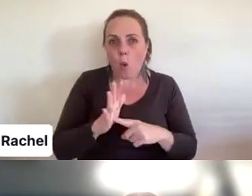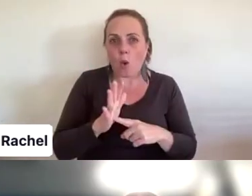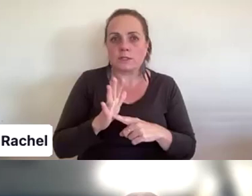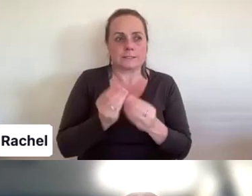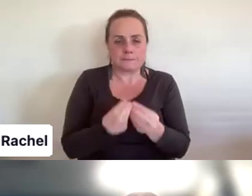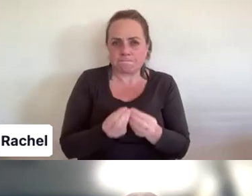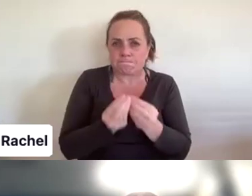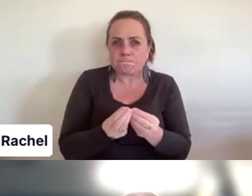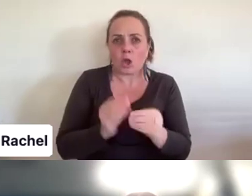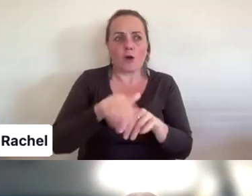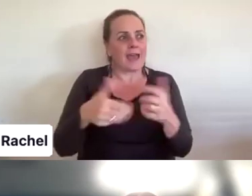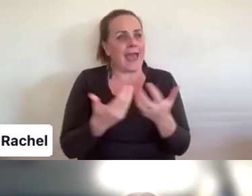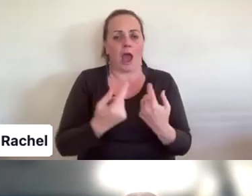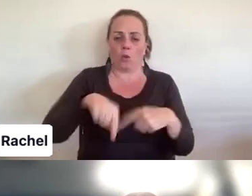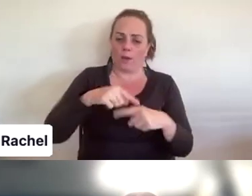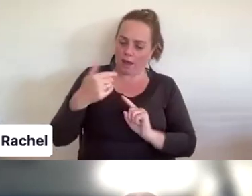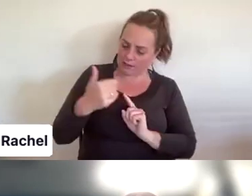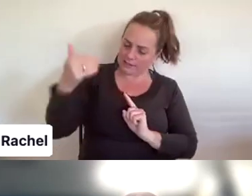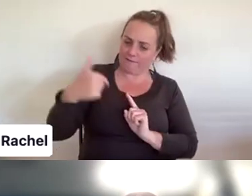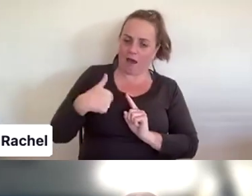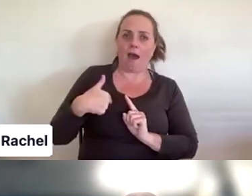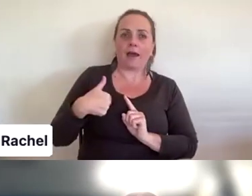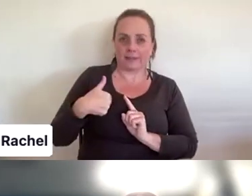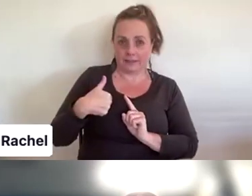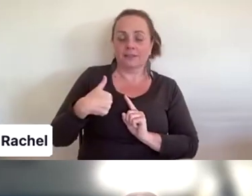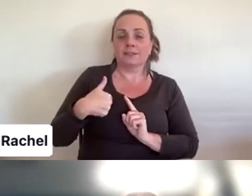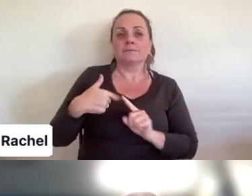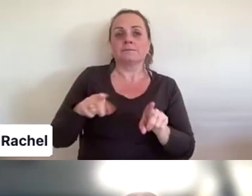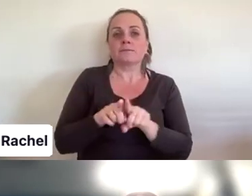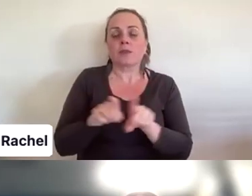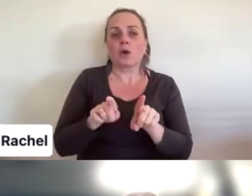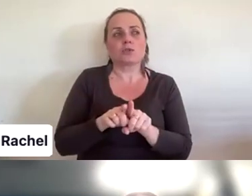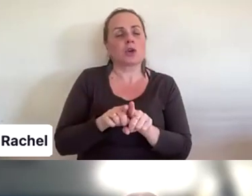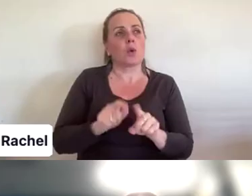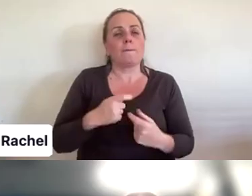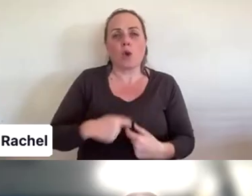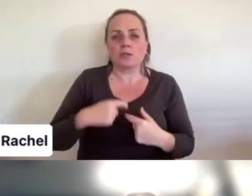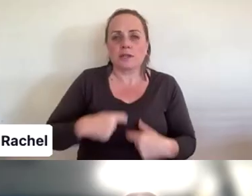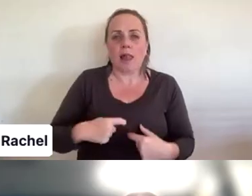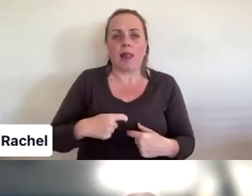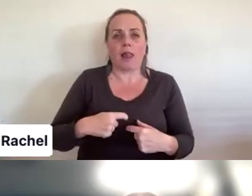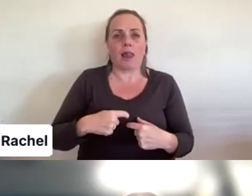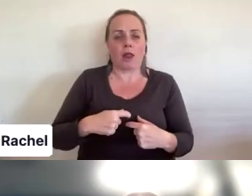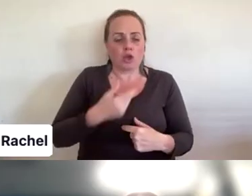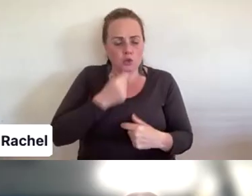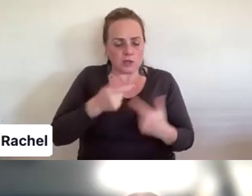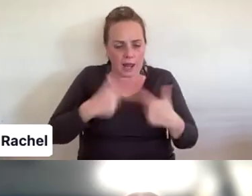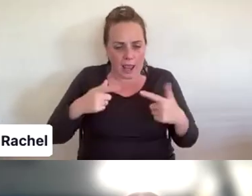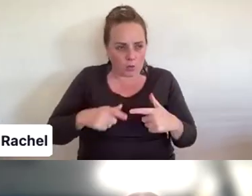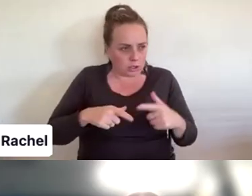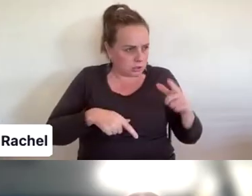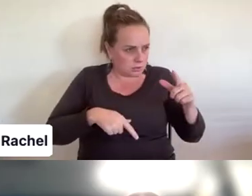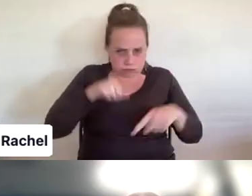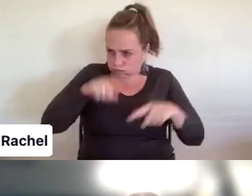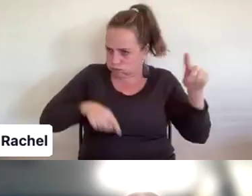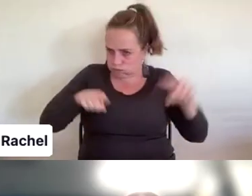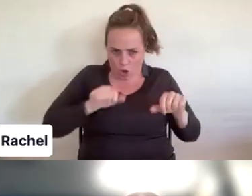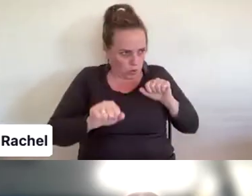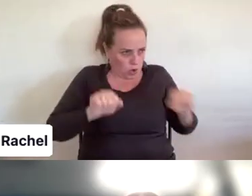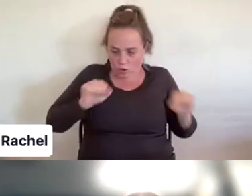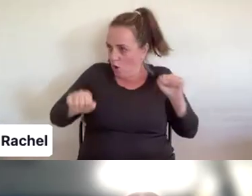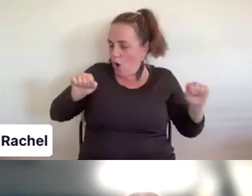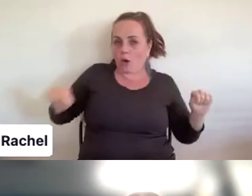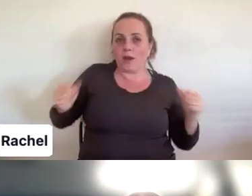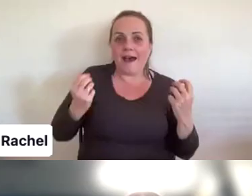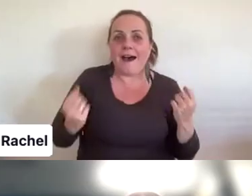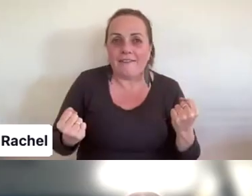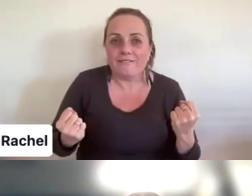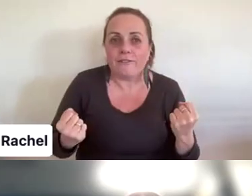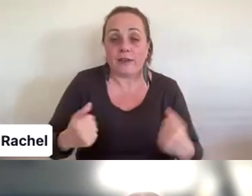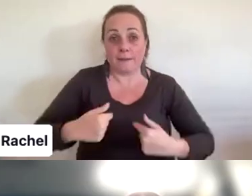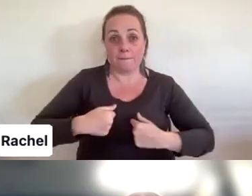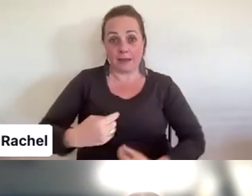in how we identify, so a very personalised way of how we identify. Like I myself, I am quite